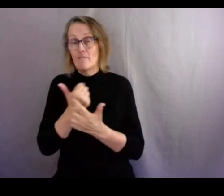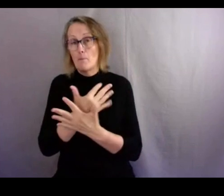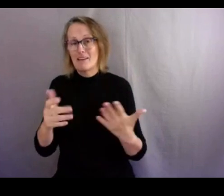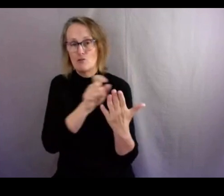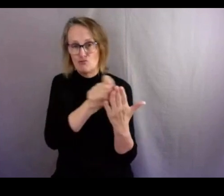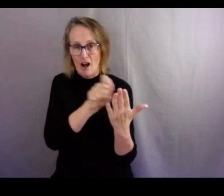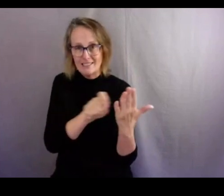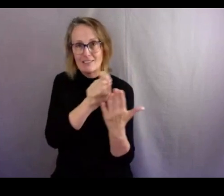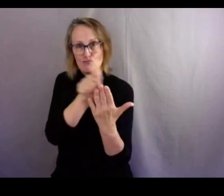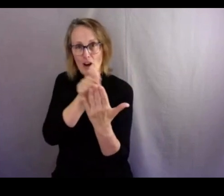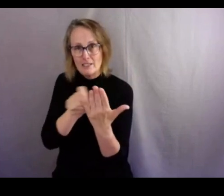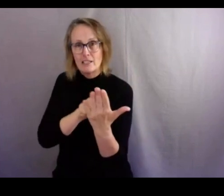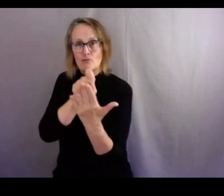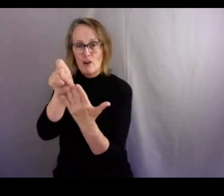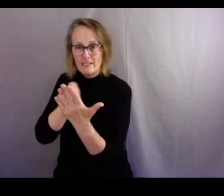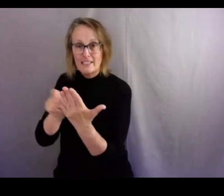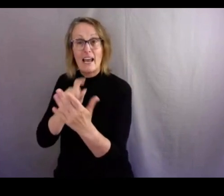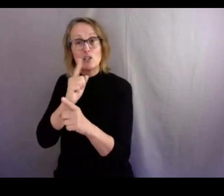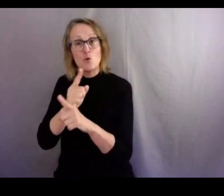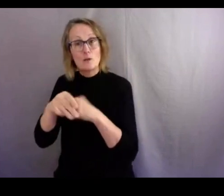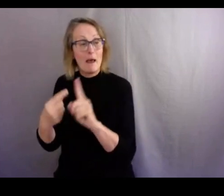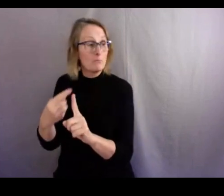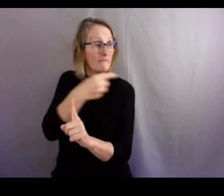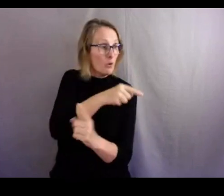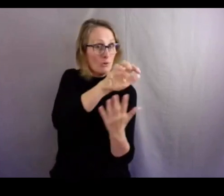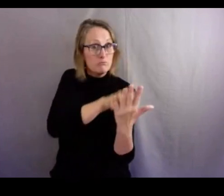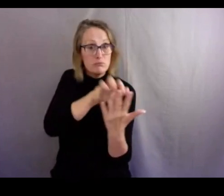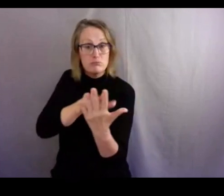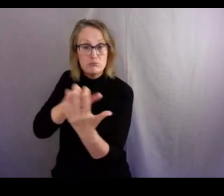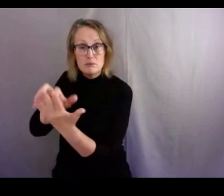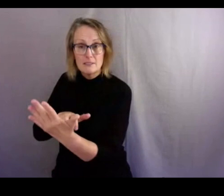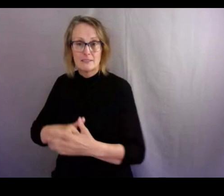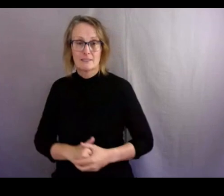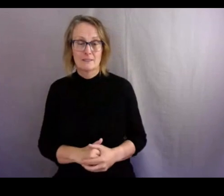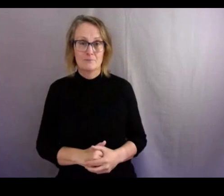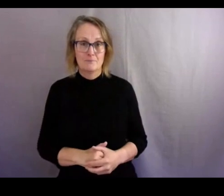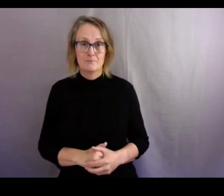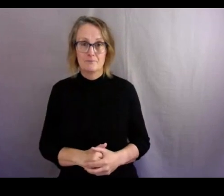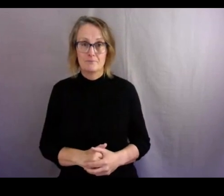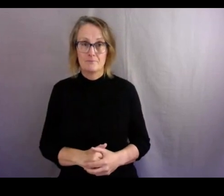to his previous writings. This is "Rambling with want to be Painter" in 1902,